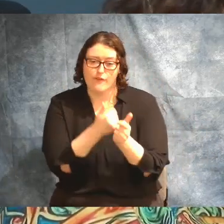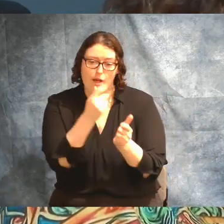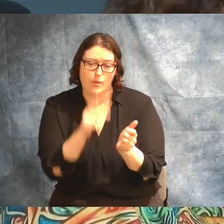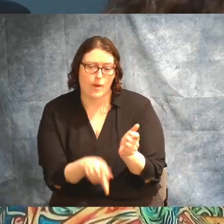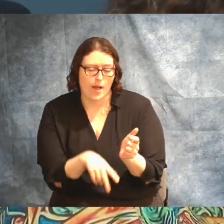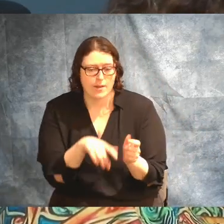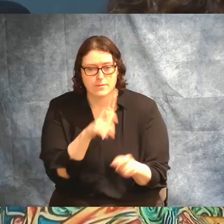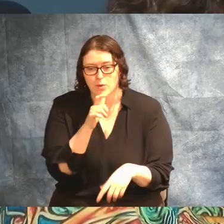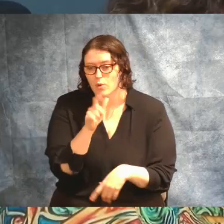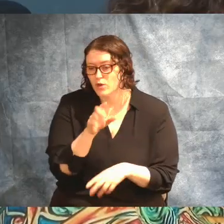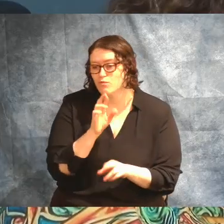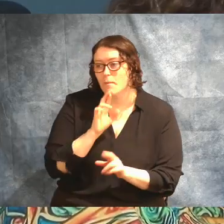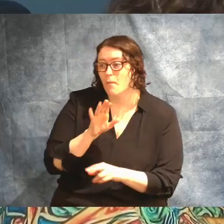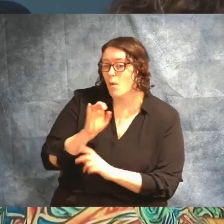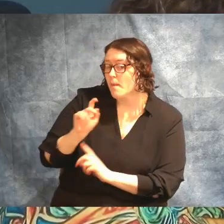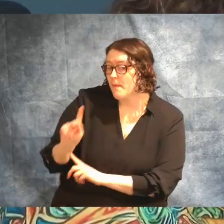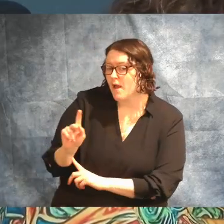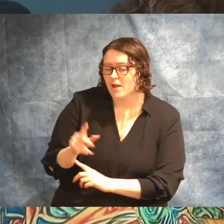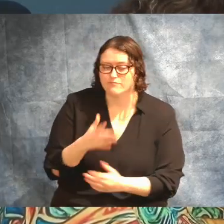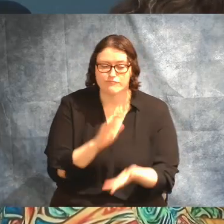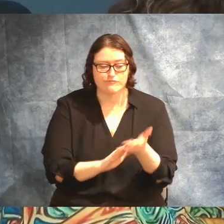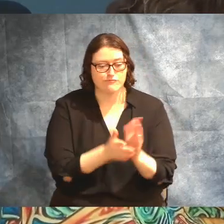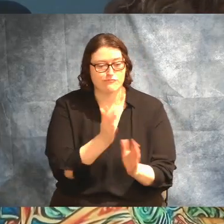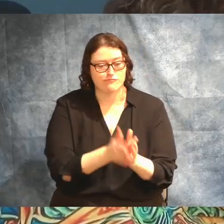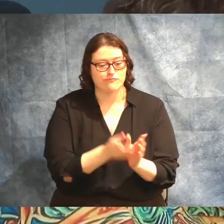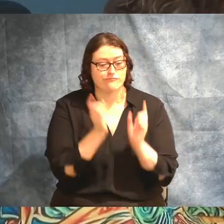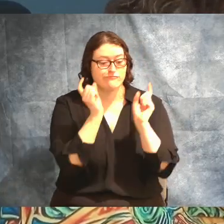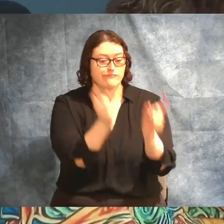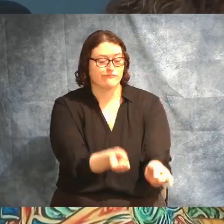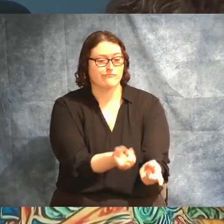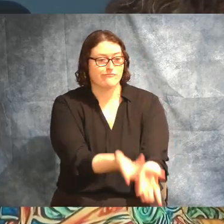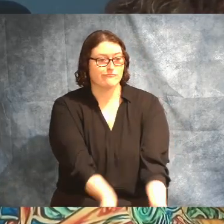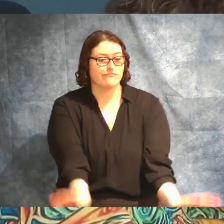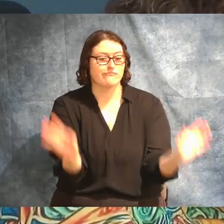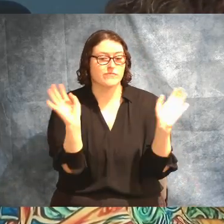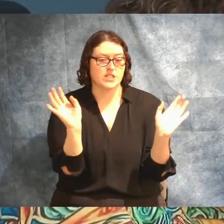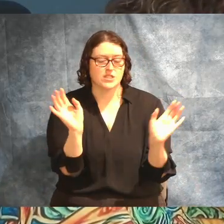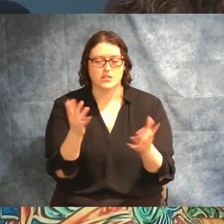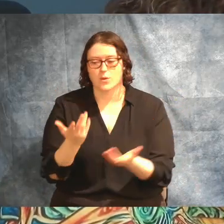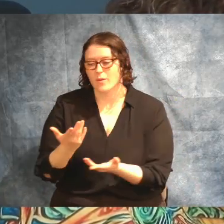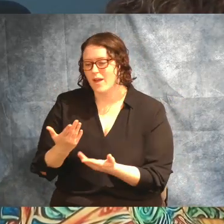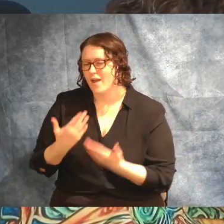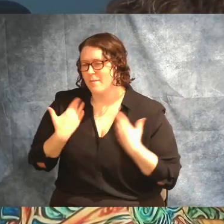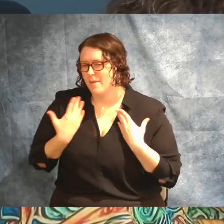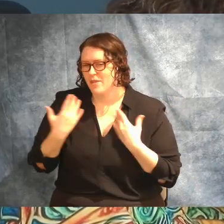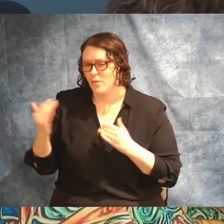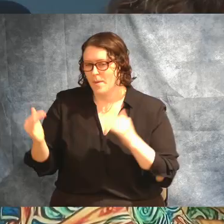and it's just a done deal. So I just want to say I'm glad that we're balancing as a Board. So I